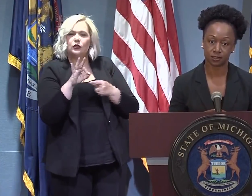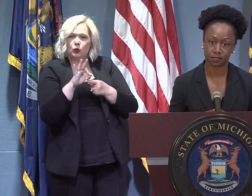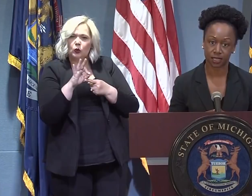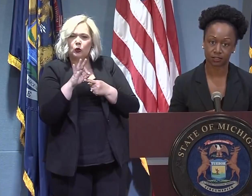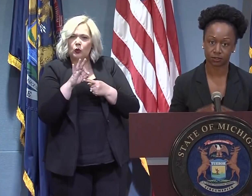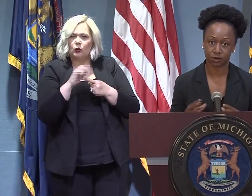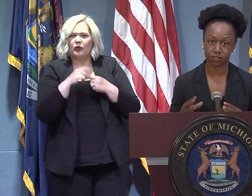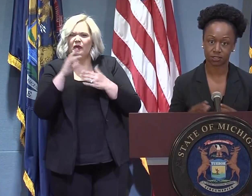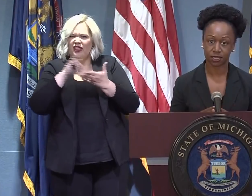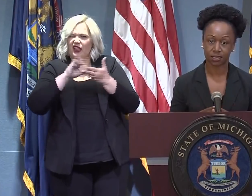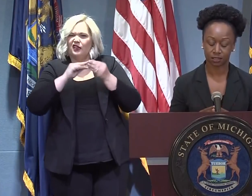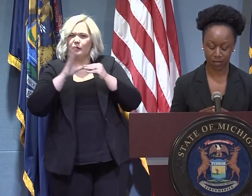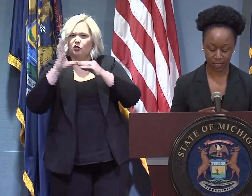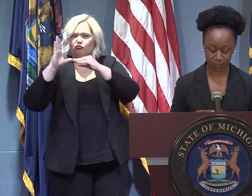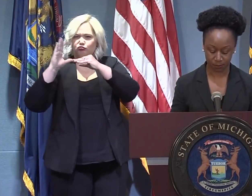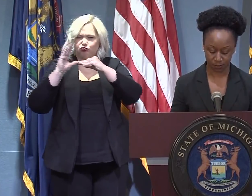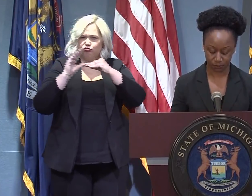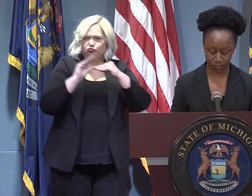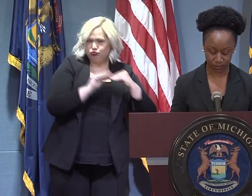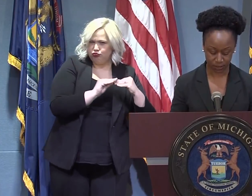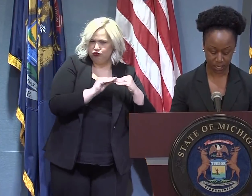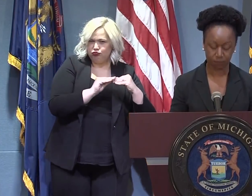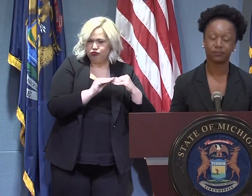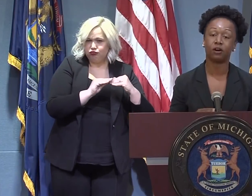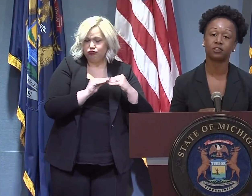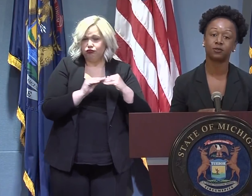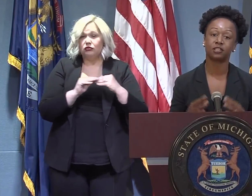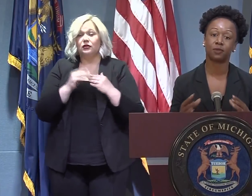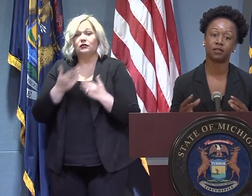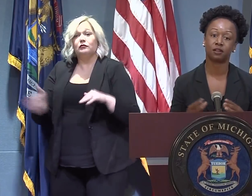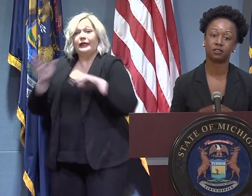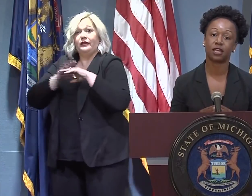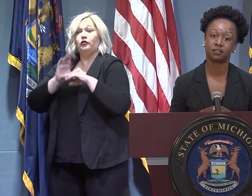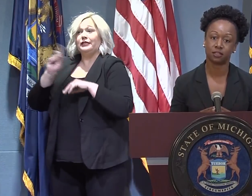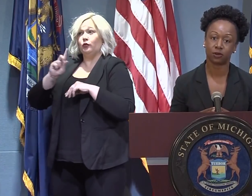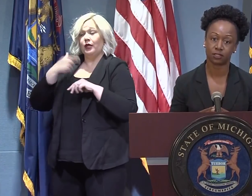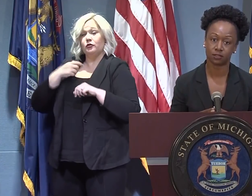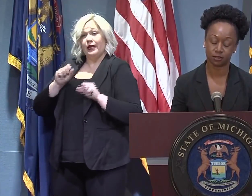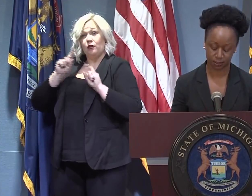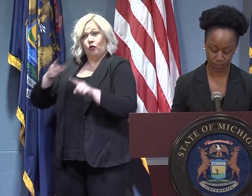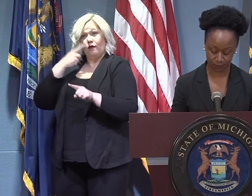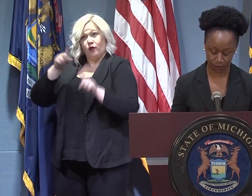DOWN. WE HAVE ADDED OVER 21 ADDITIONAL TESTING SITES ACROSS THE STATE